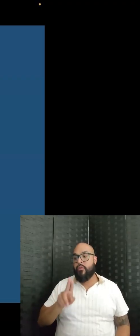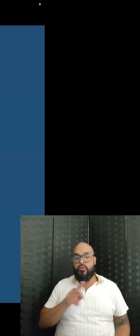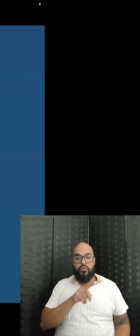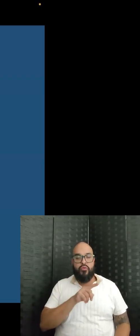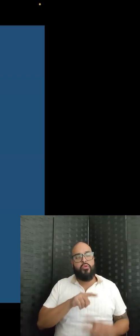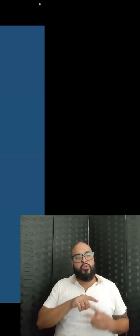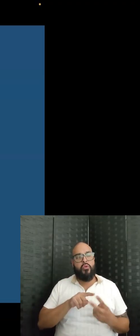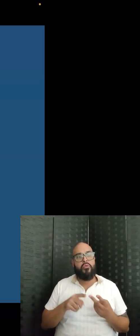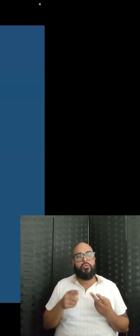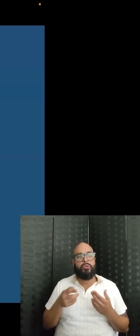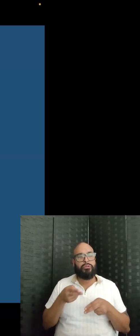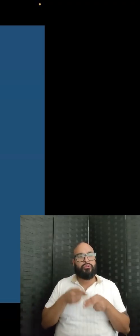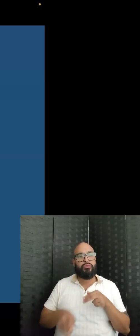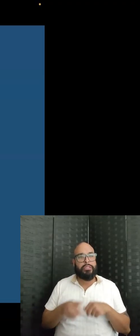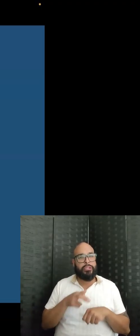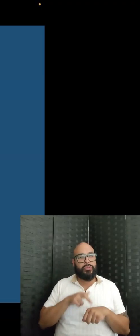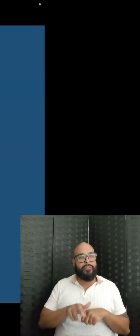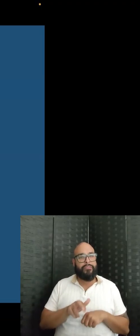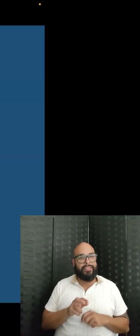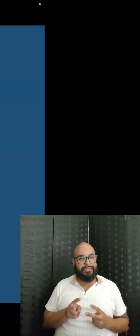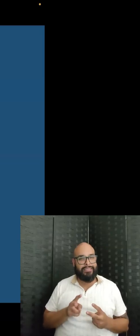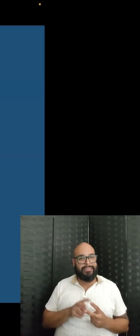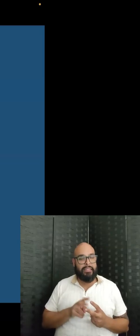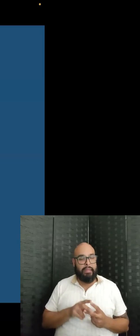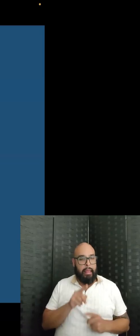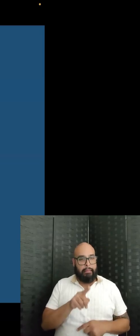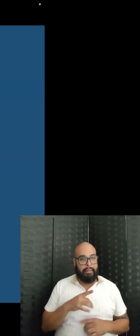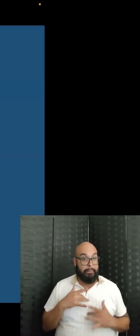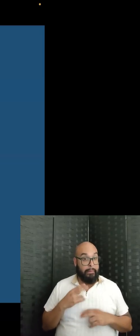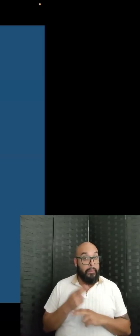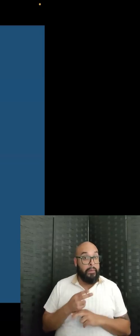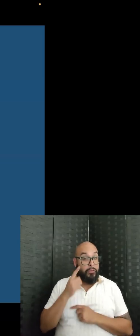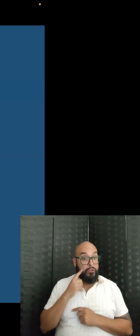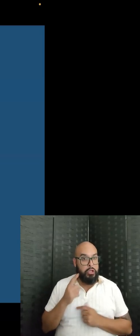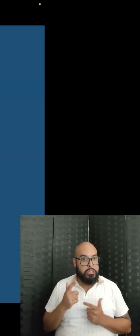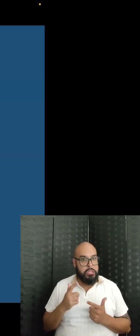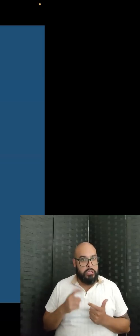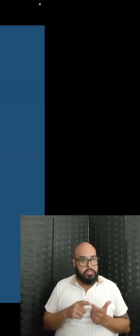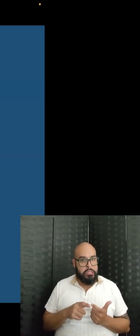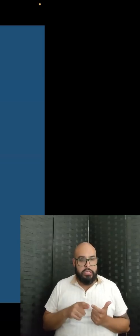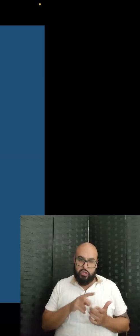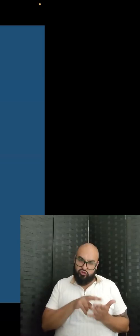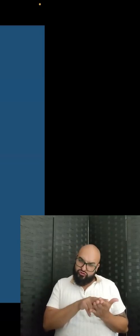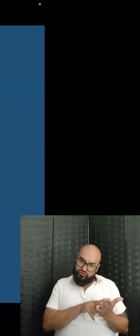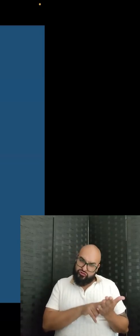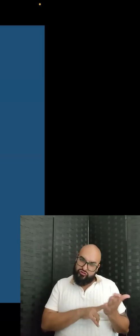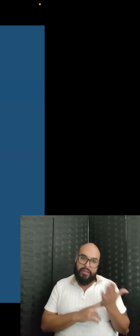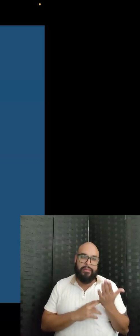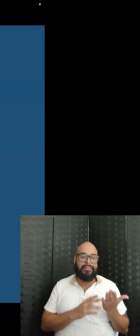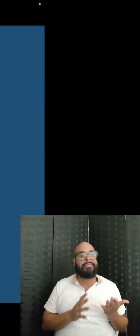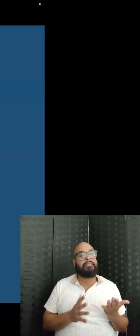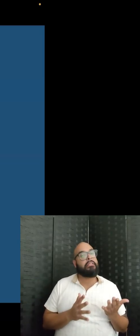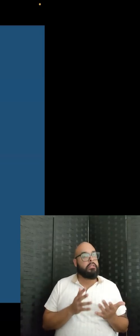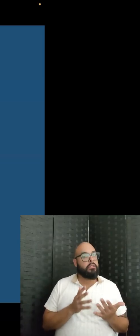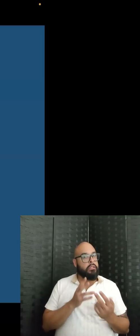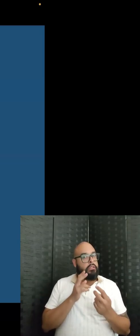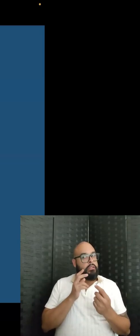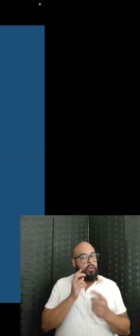I wouldn't think it would generally be used for a lot of intensive reading just because it is laborsome, but it depends on the kid. And again, that's going,